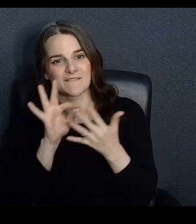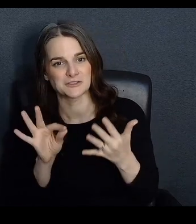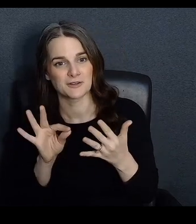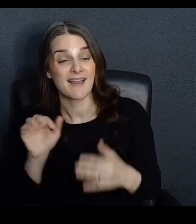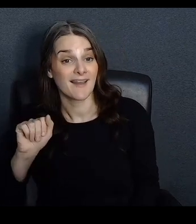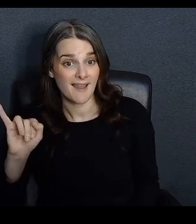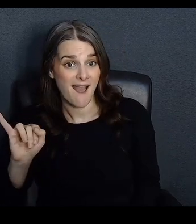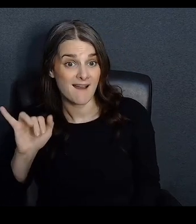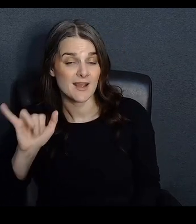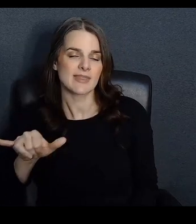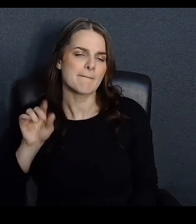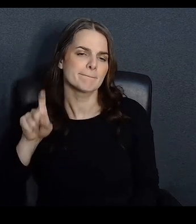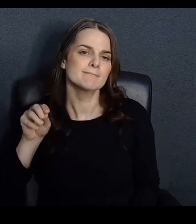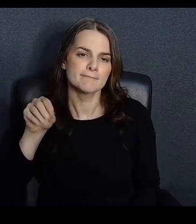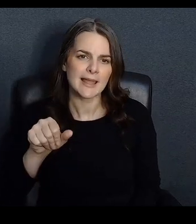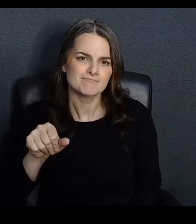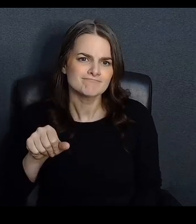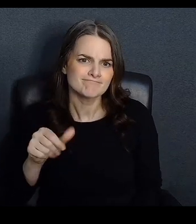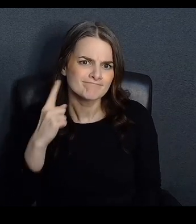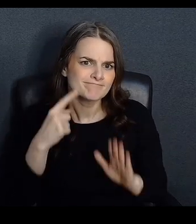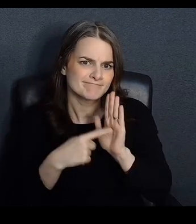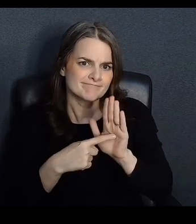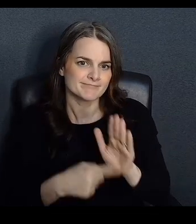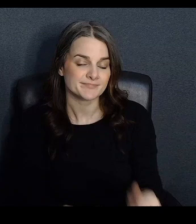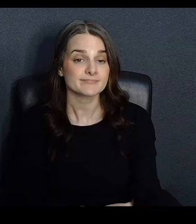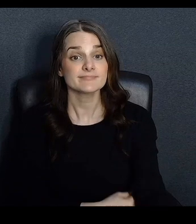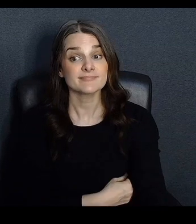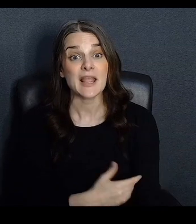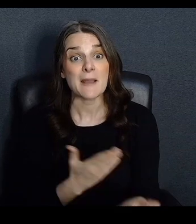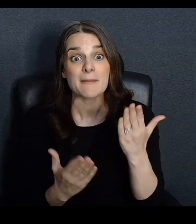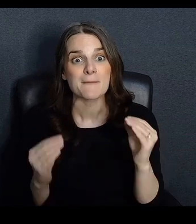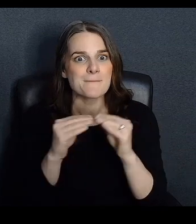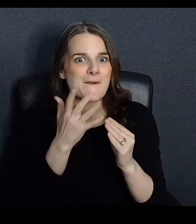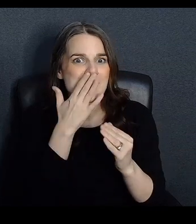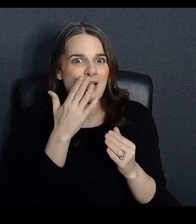specifically is a paid feature. You can also get maybe extra color palettes